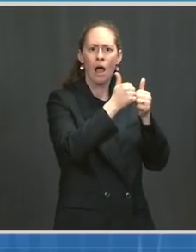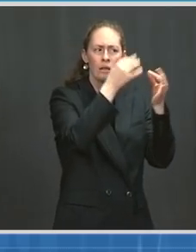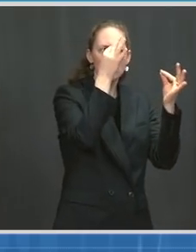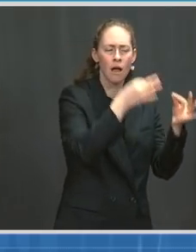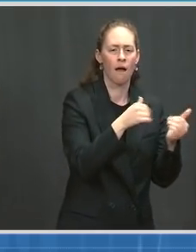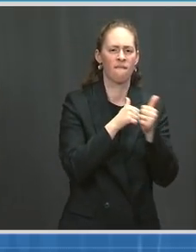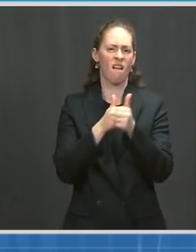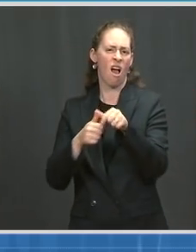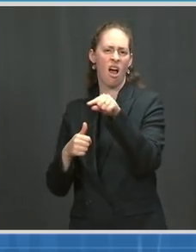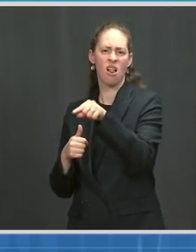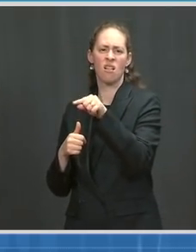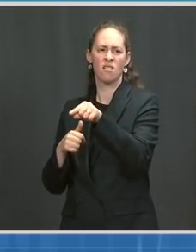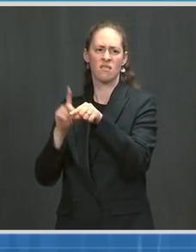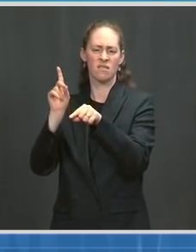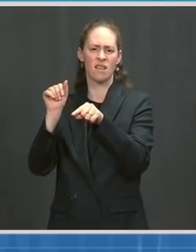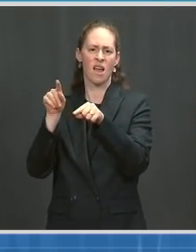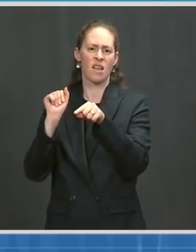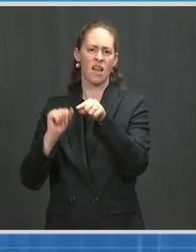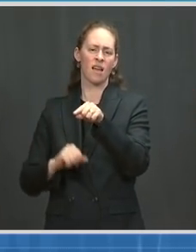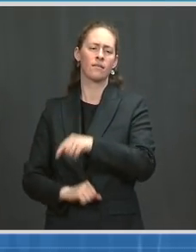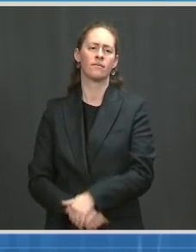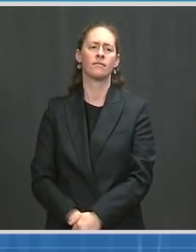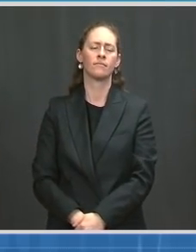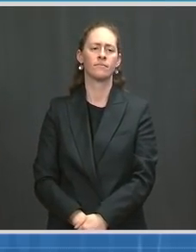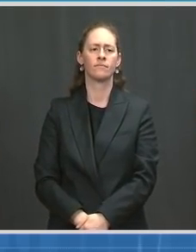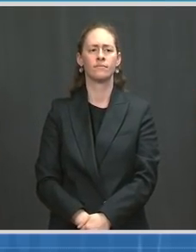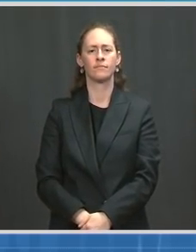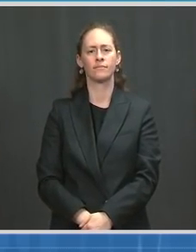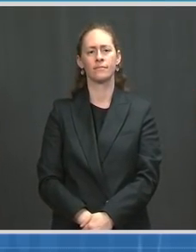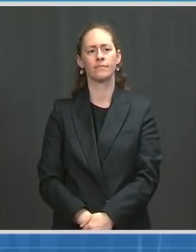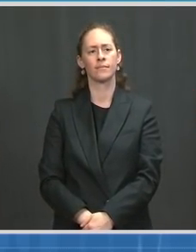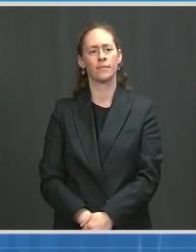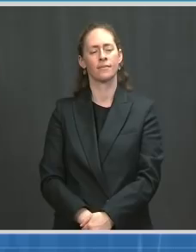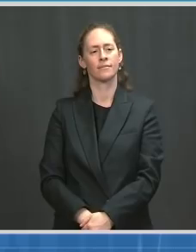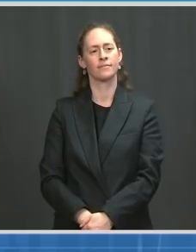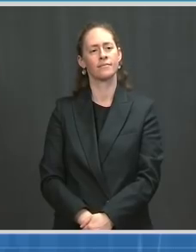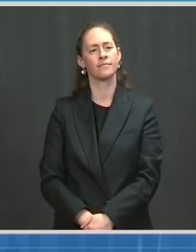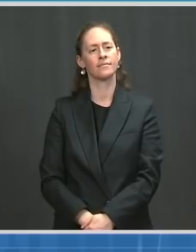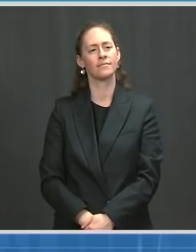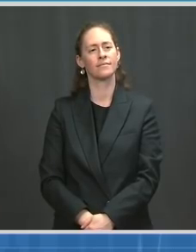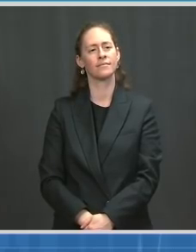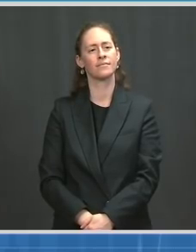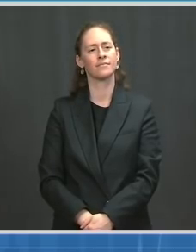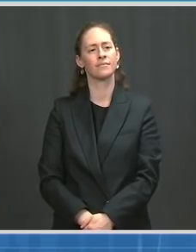in the United States with a high risk of community transmission. And more and more counties are moving